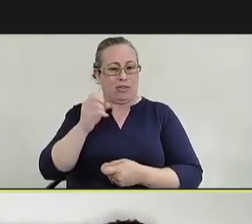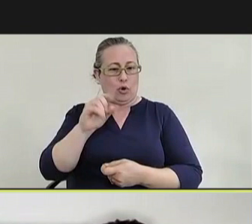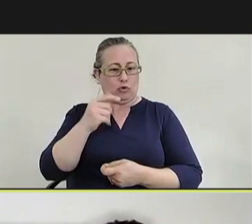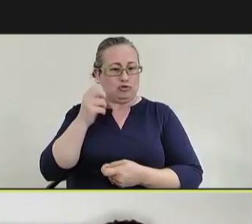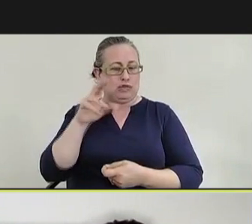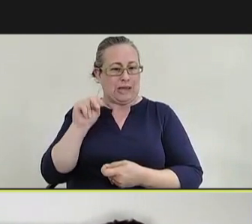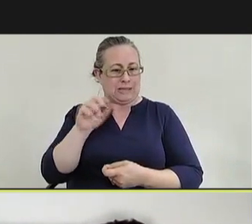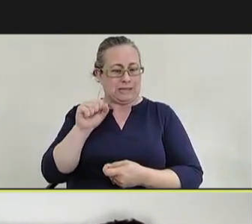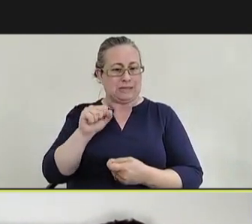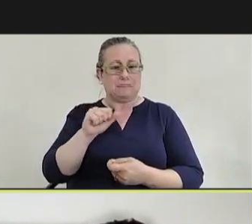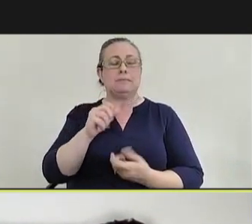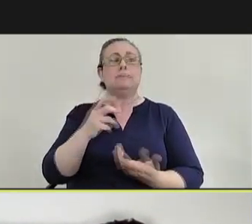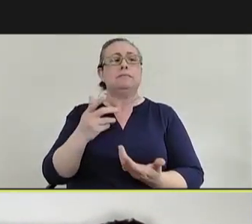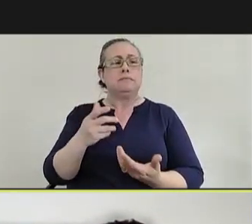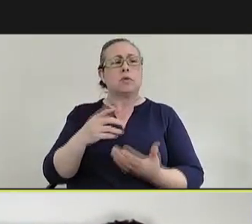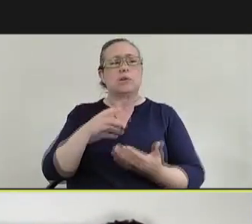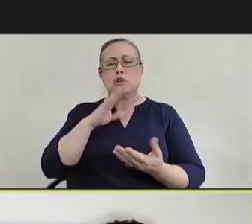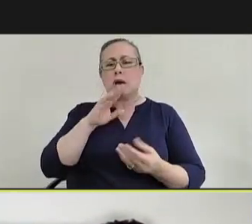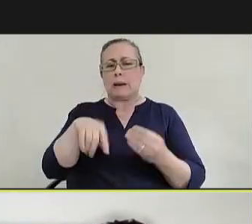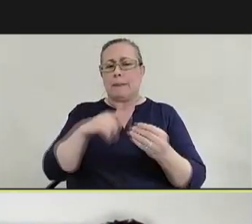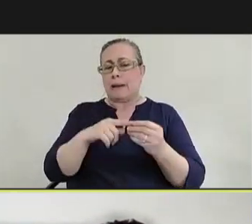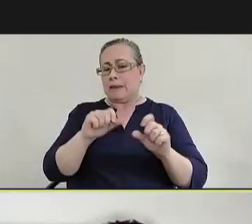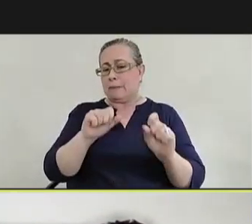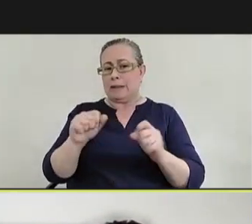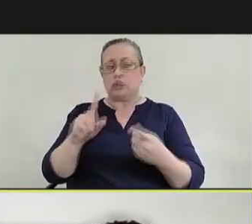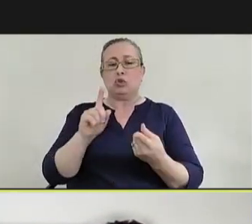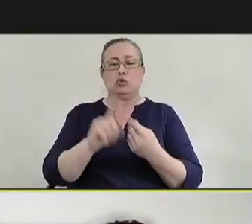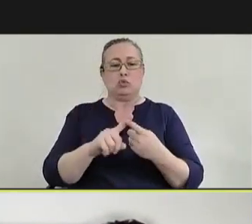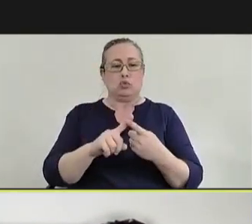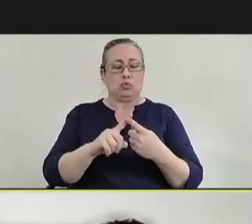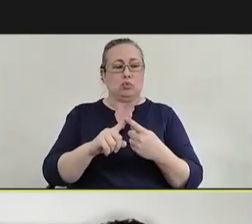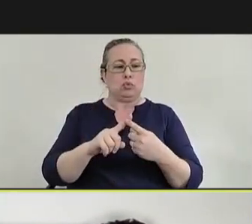So, we really talk about the ability to be able to vaccinate and protect both the mother